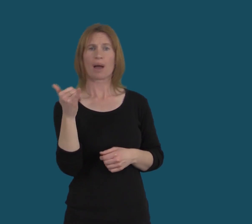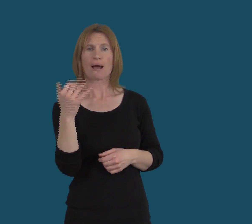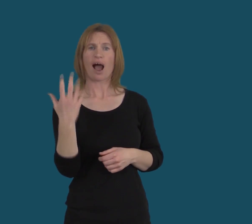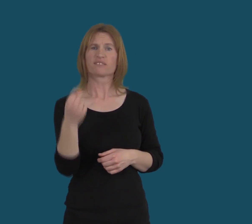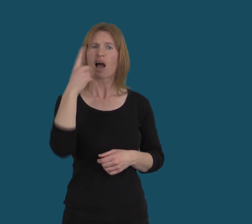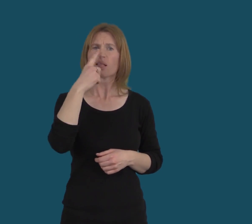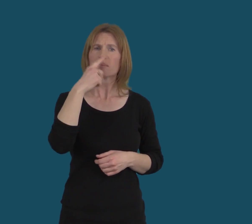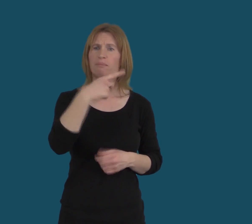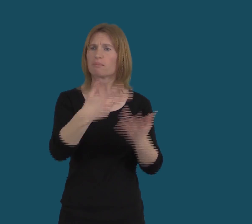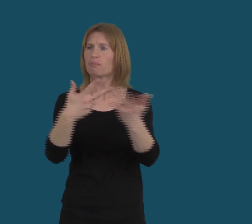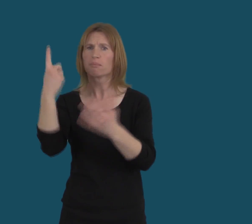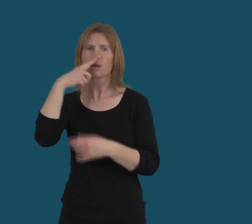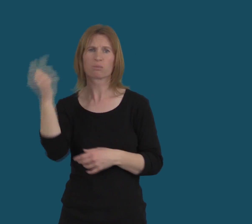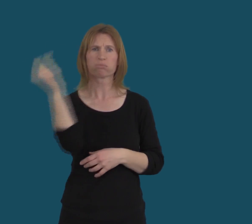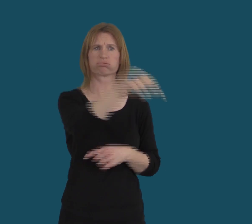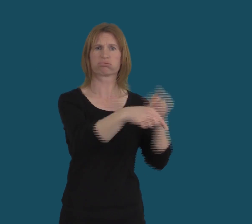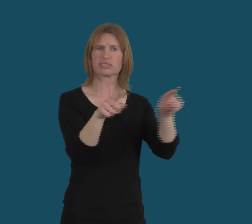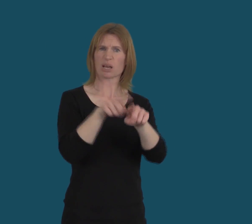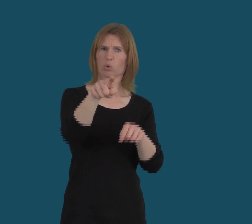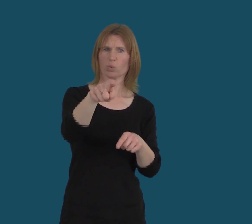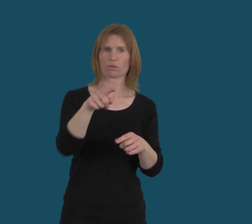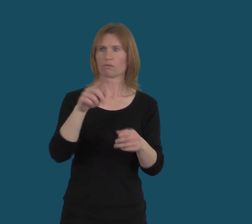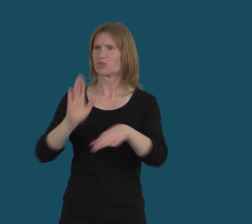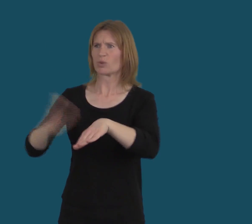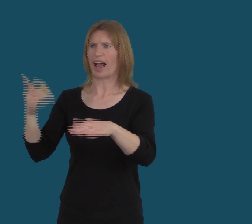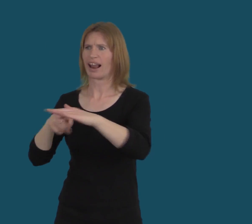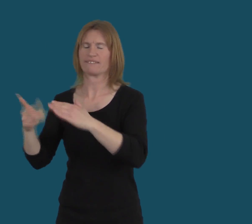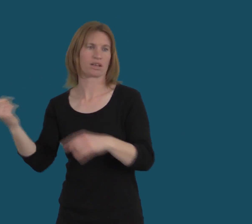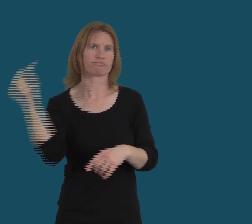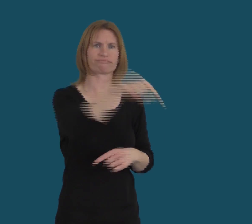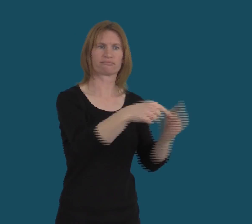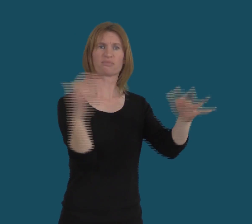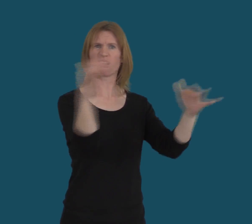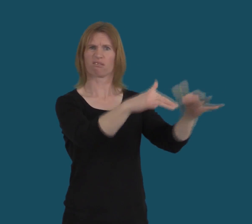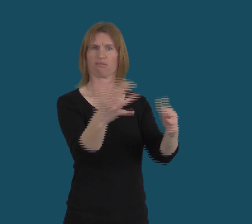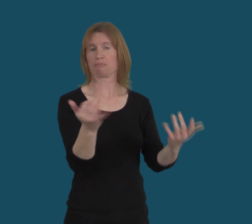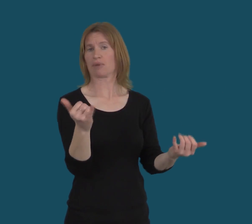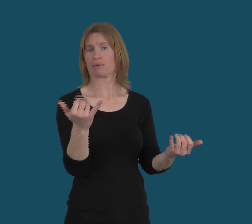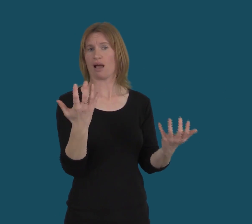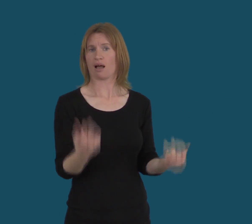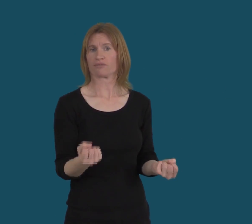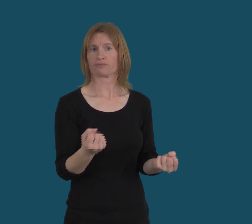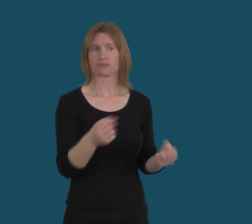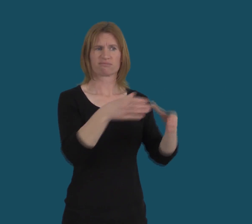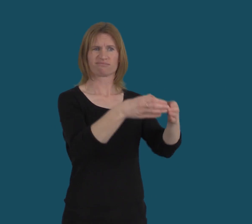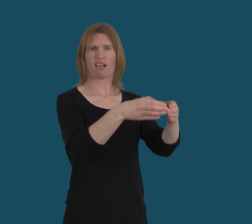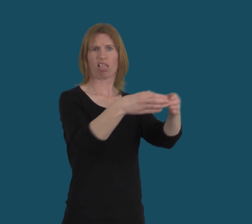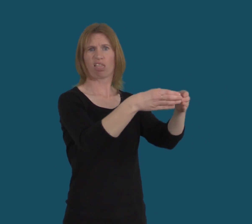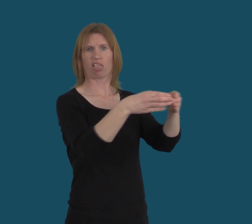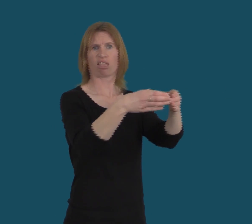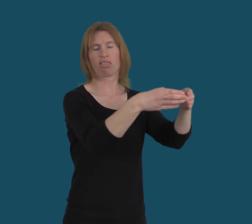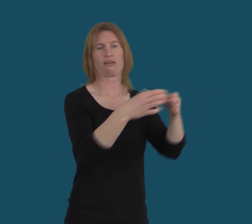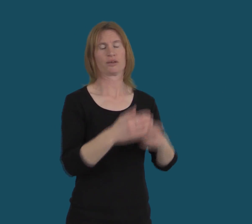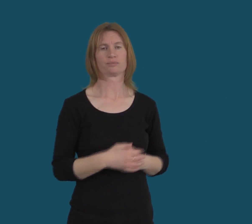There may only be other people like you who left it too late to leave,